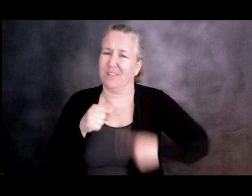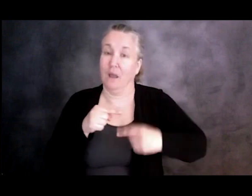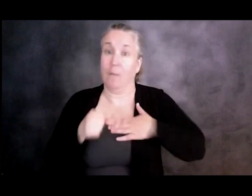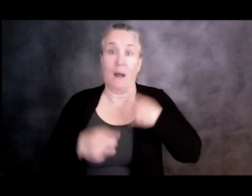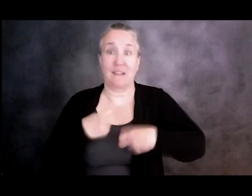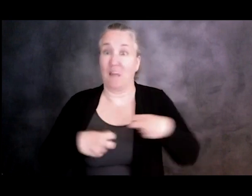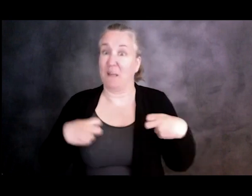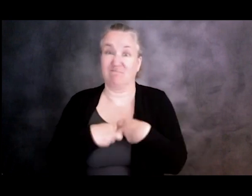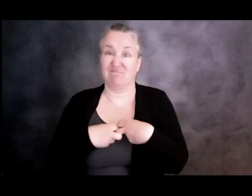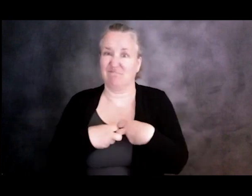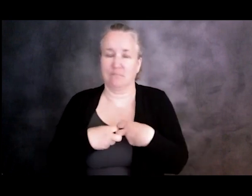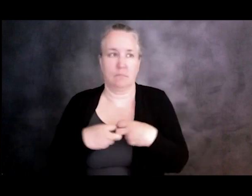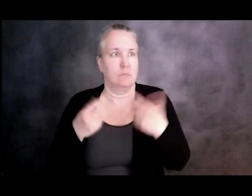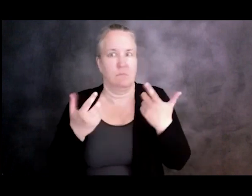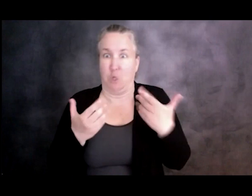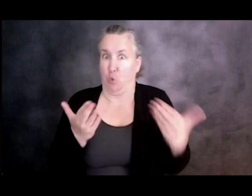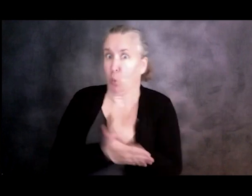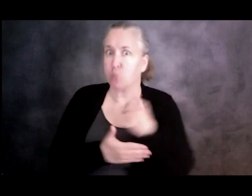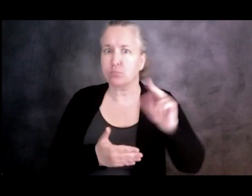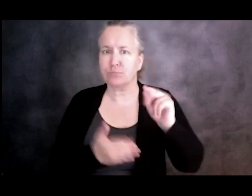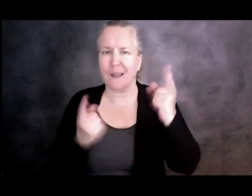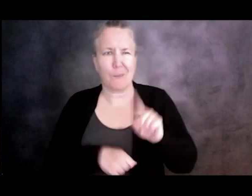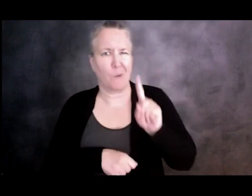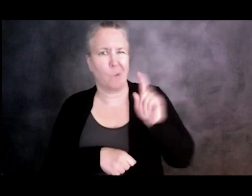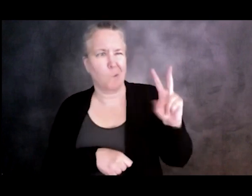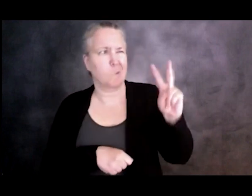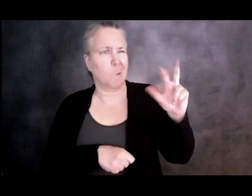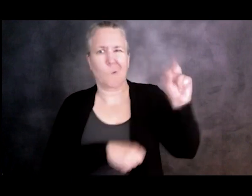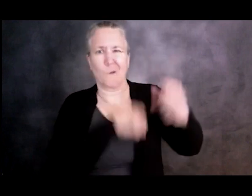It was happening 100 years ago, 200 years ago, 300 years ago. The dilemma is not new.